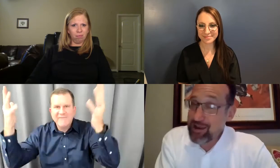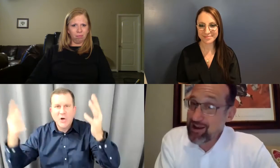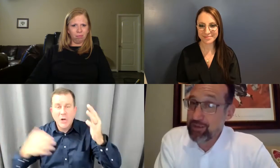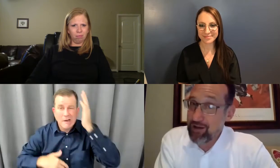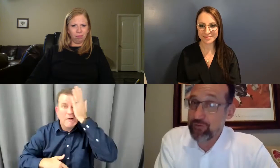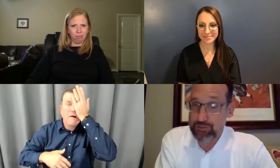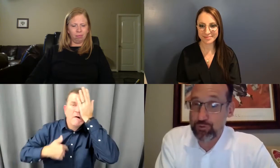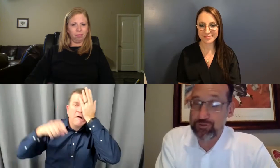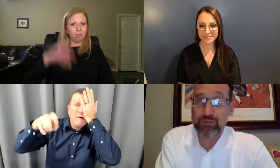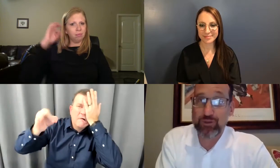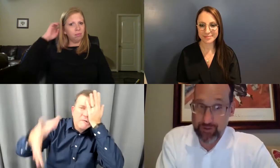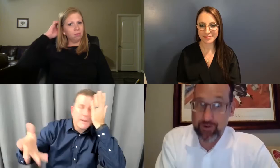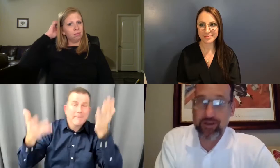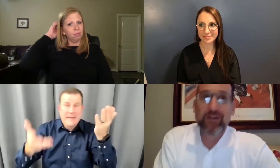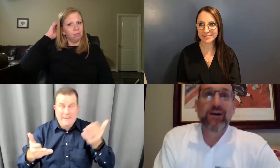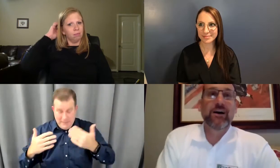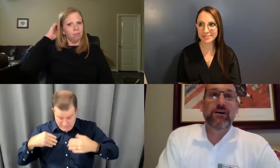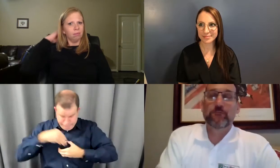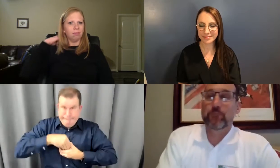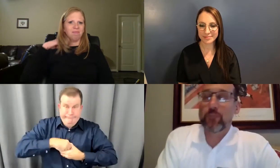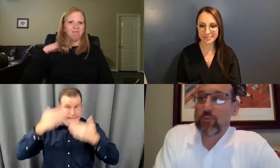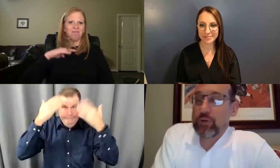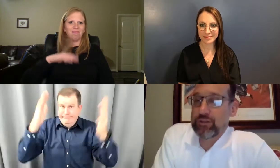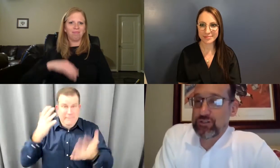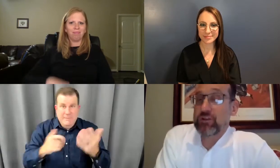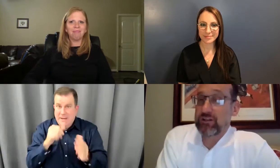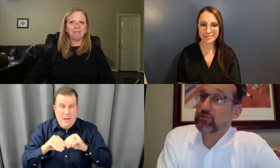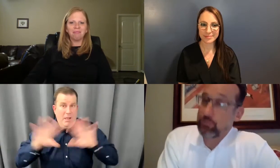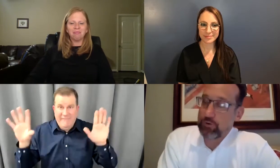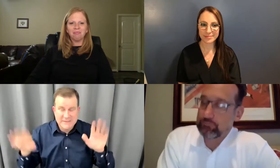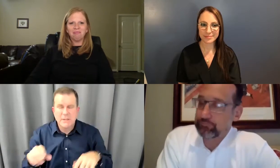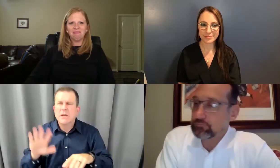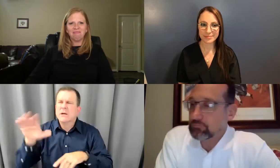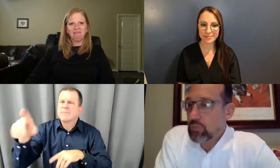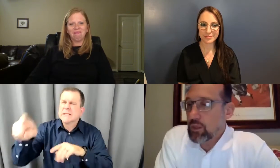It may not be obvious what your symptoms are, but that you need an interpreter.